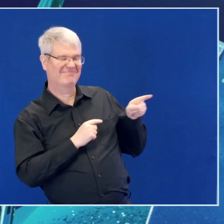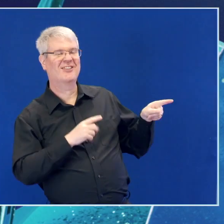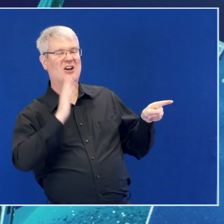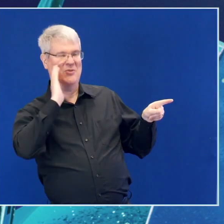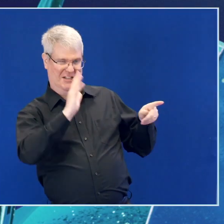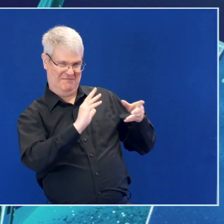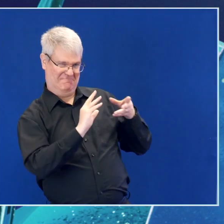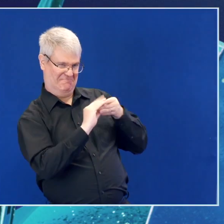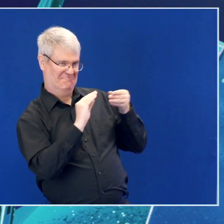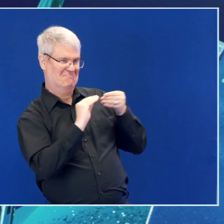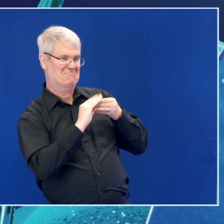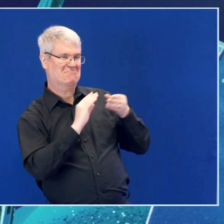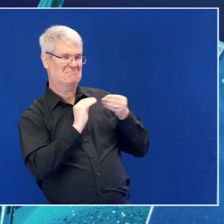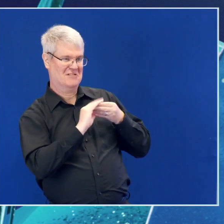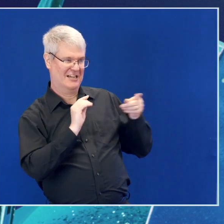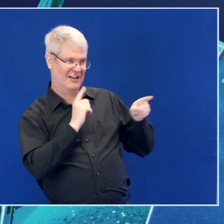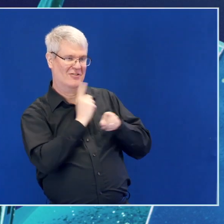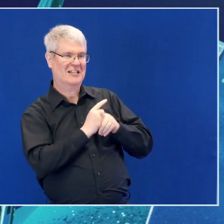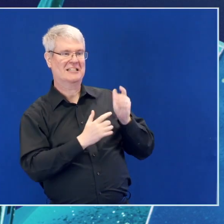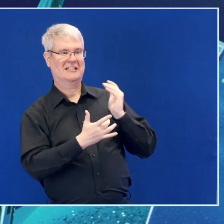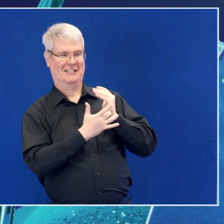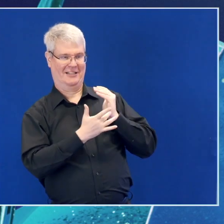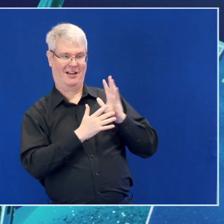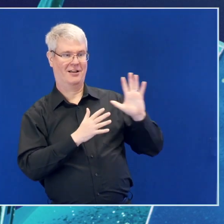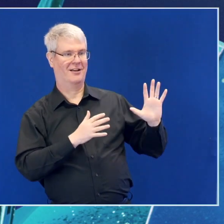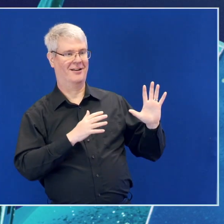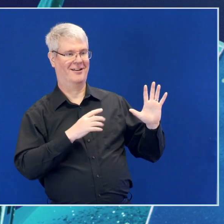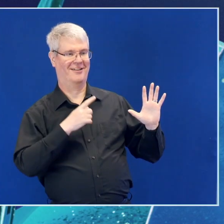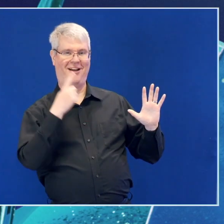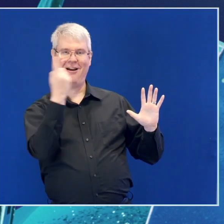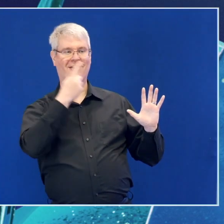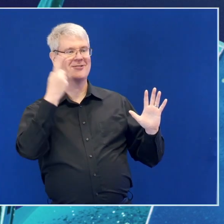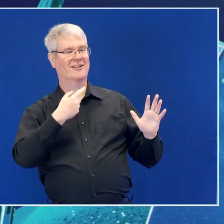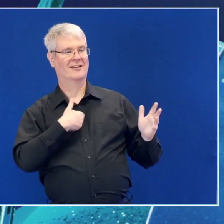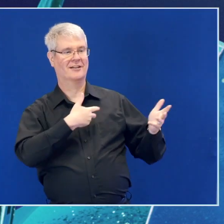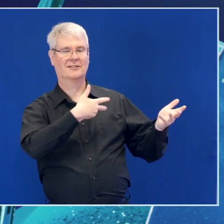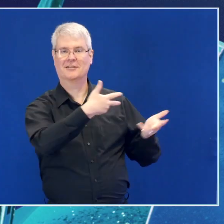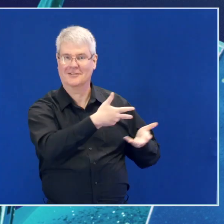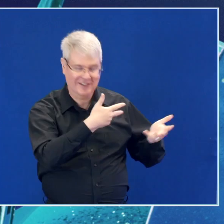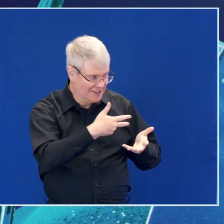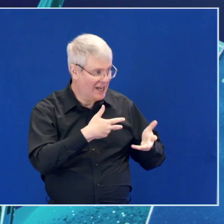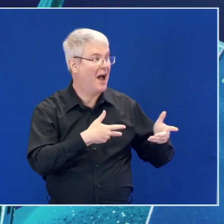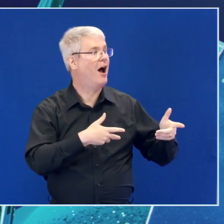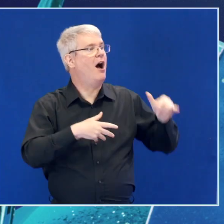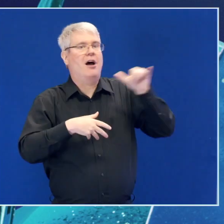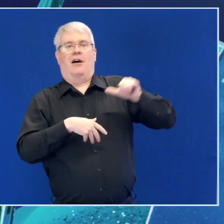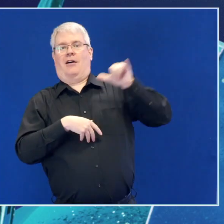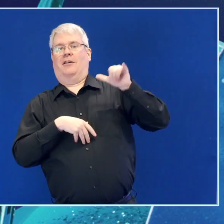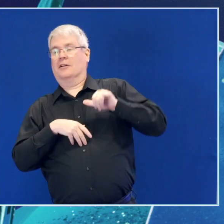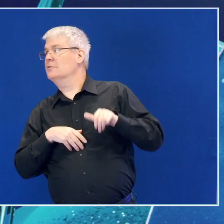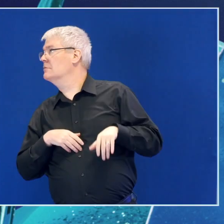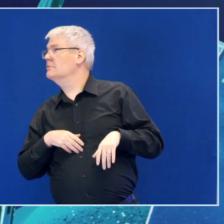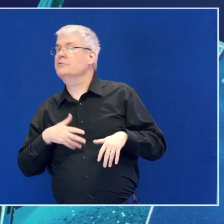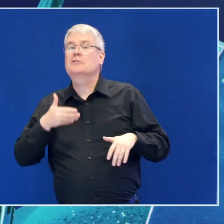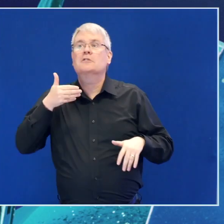which every time we talk you have a new cool thing you're doing. So I'm excited for the audience to see. I'll do my best.